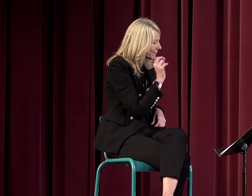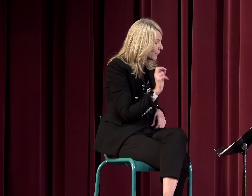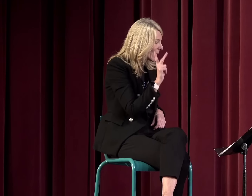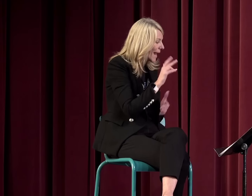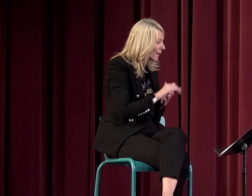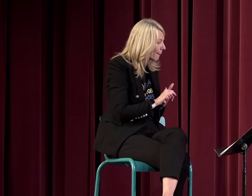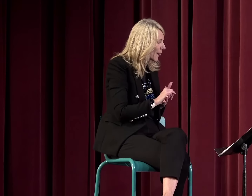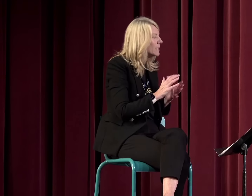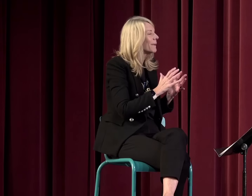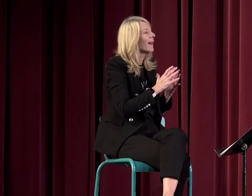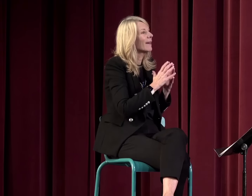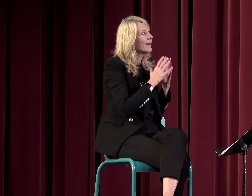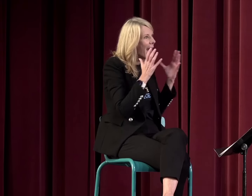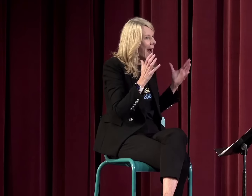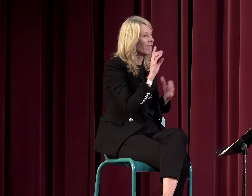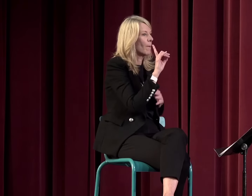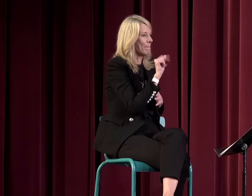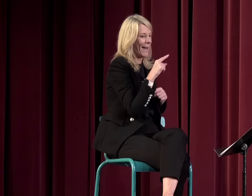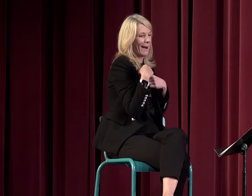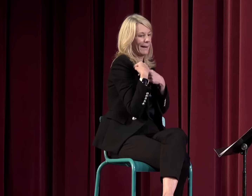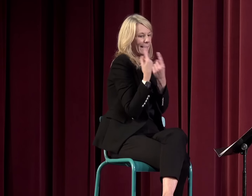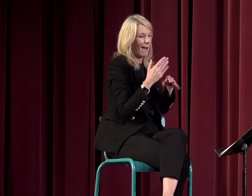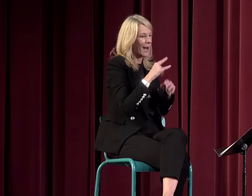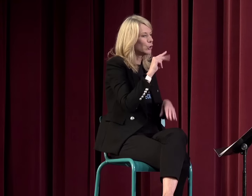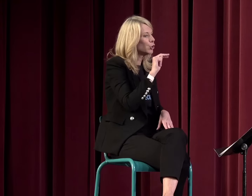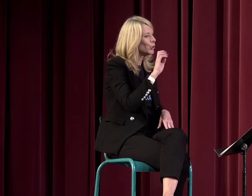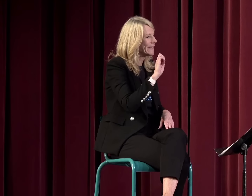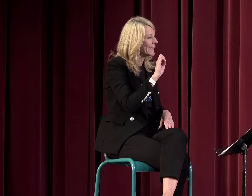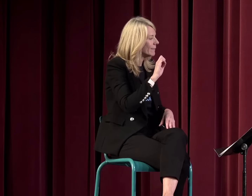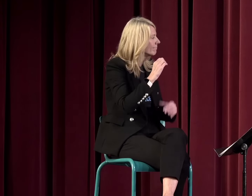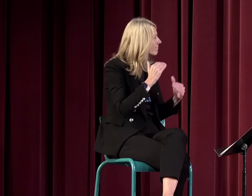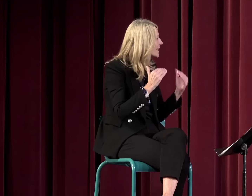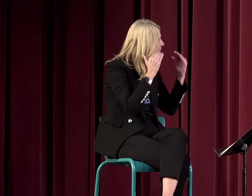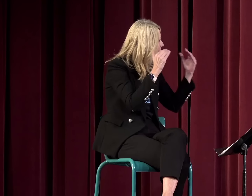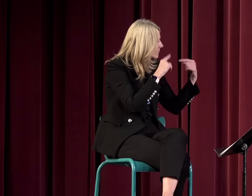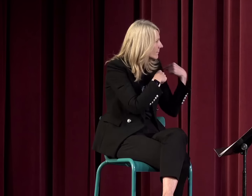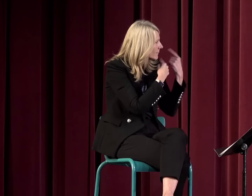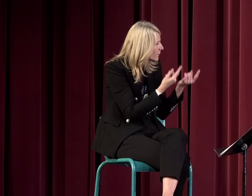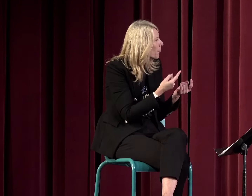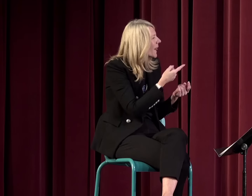I know there's been a lot of media regarding gene editing and advancements